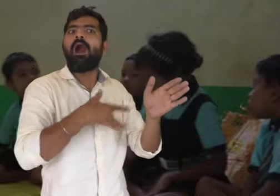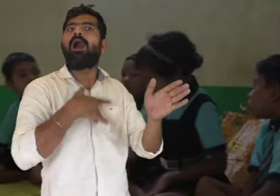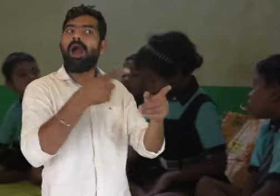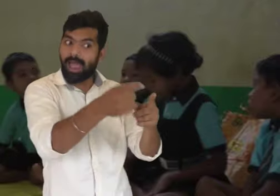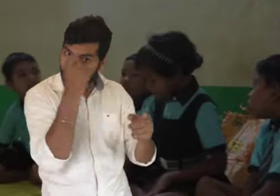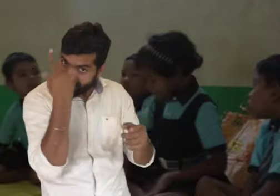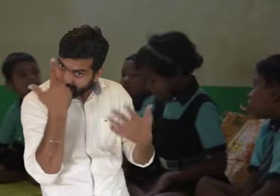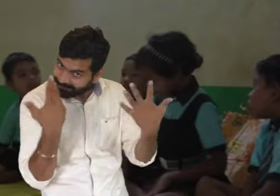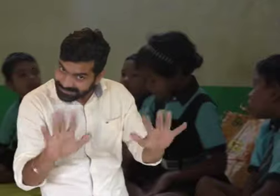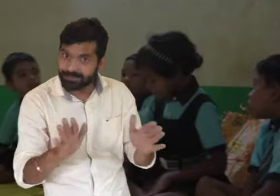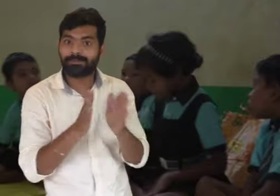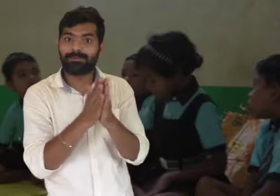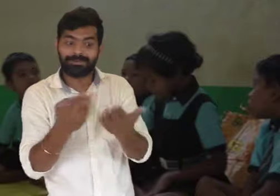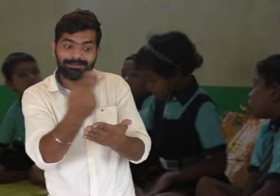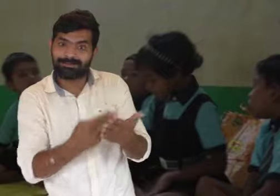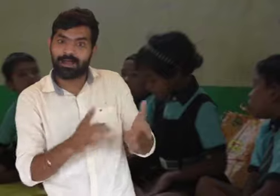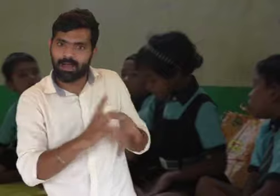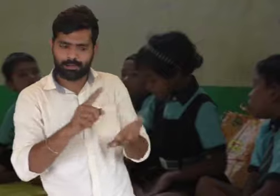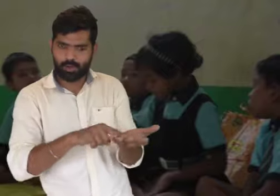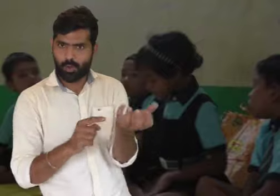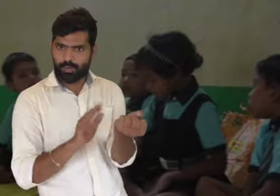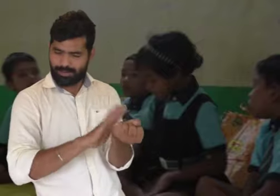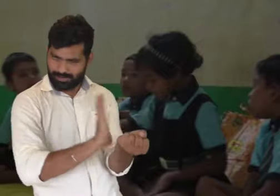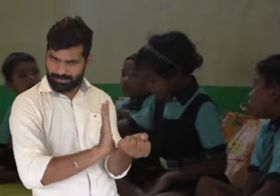the teacher sets the context and recreates a personal story from their